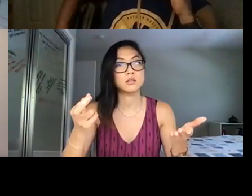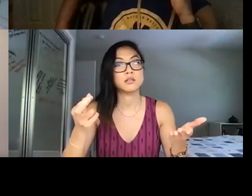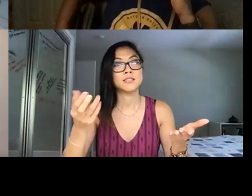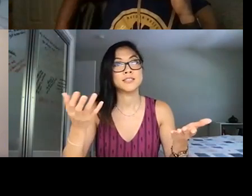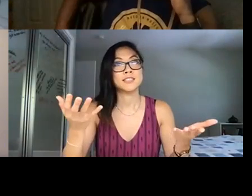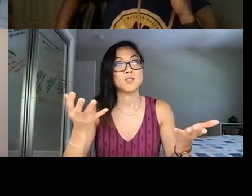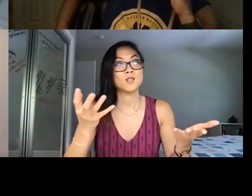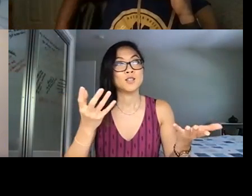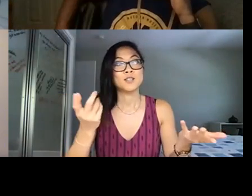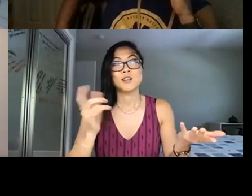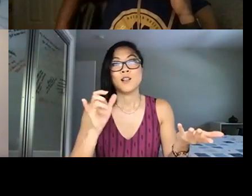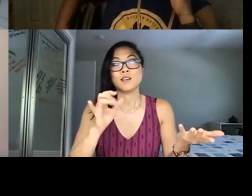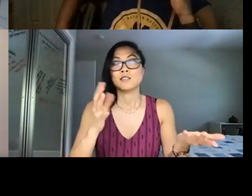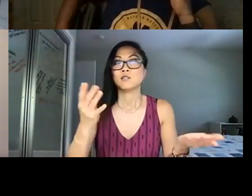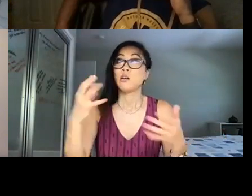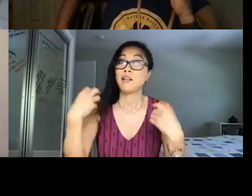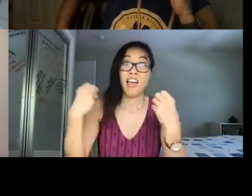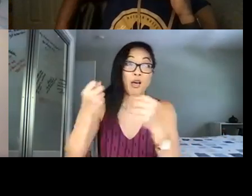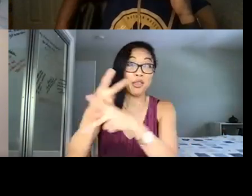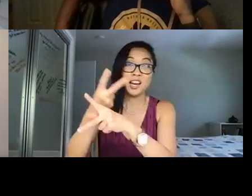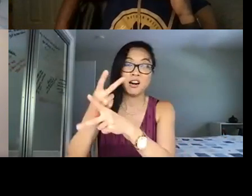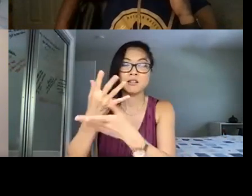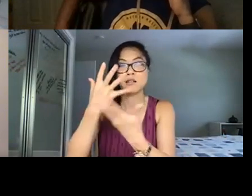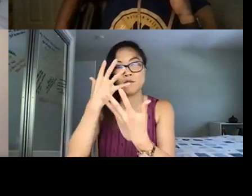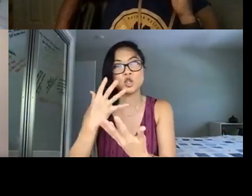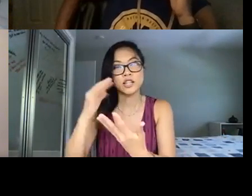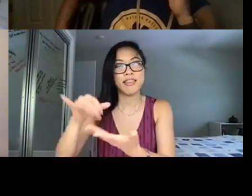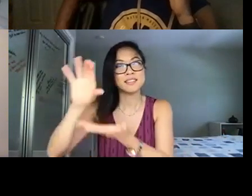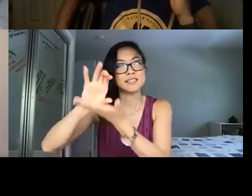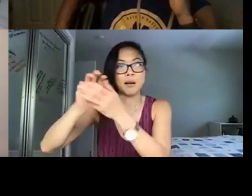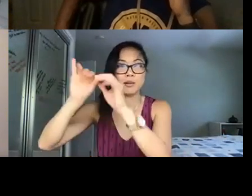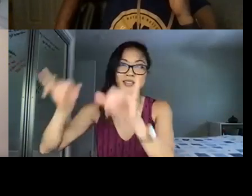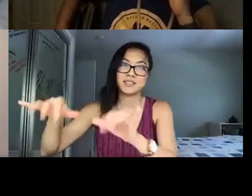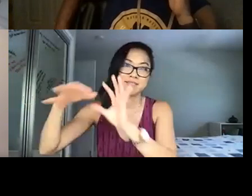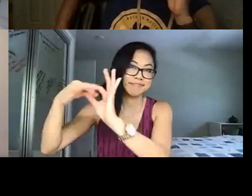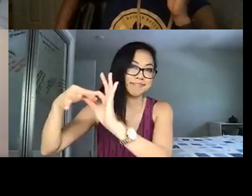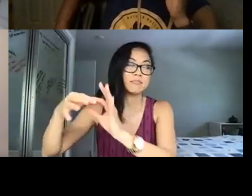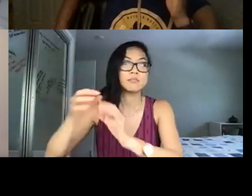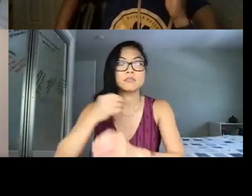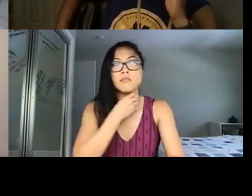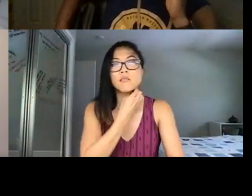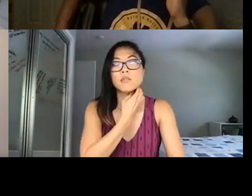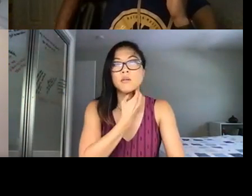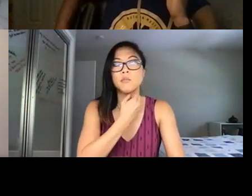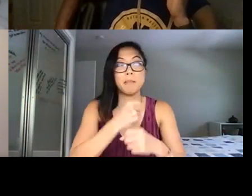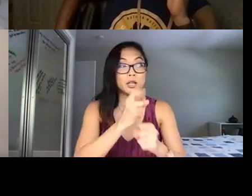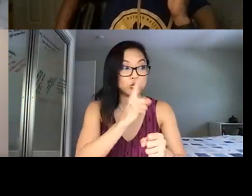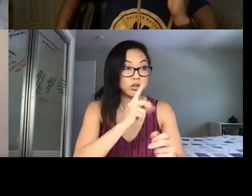is also capitalist but so really making sure that the people who are losing income and struggling the most right now